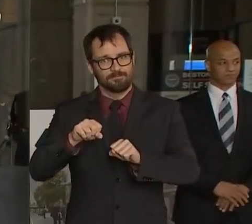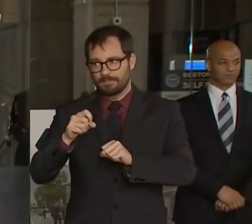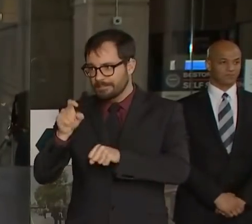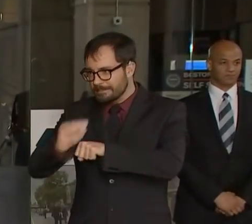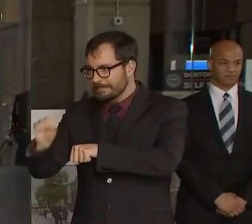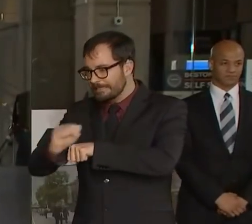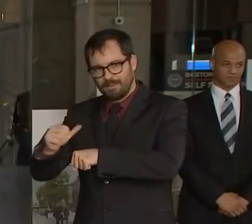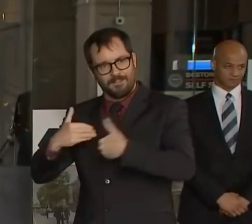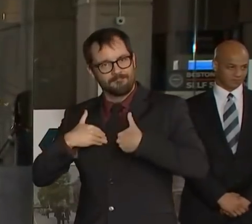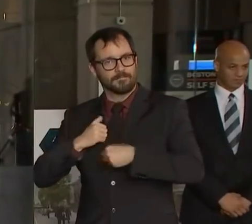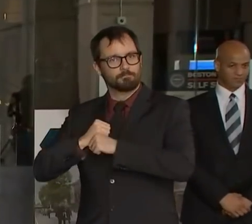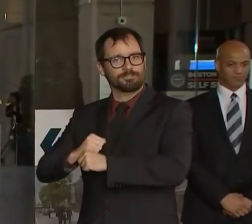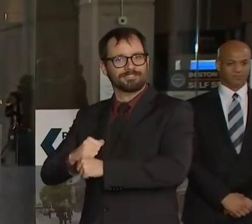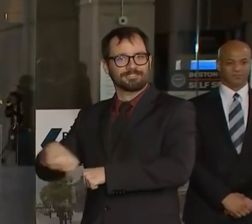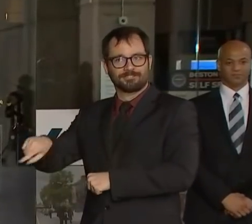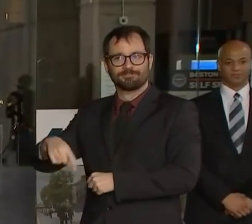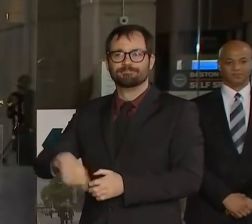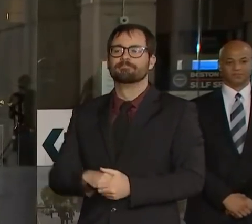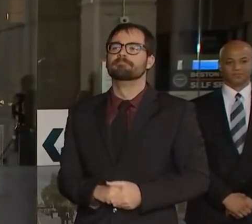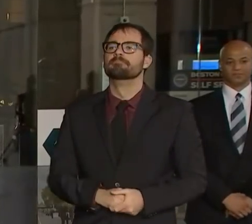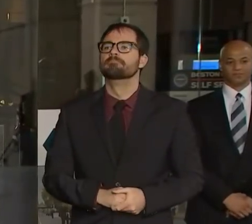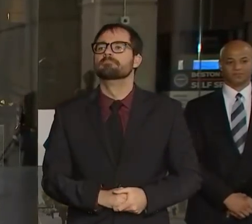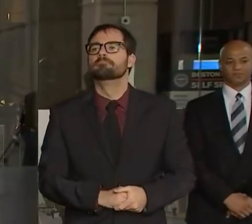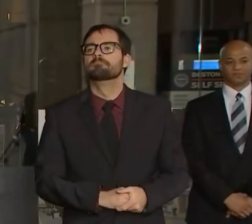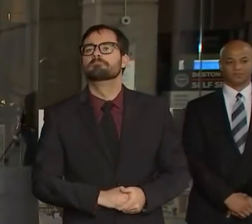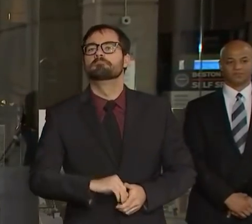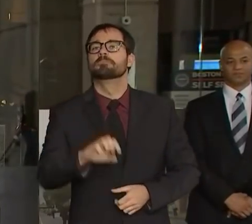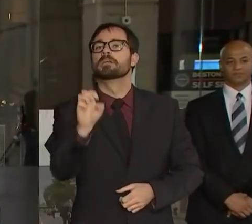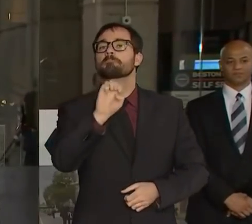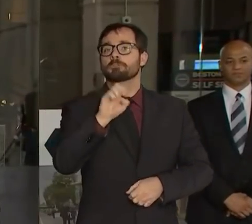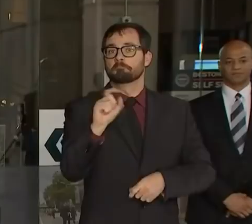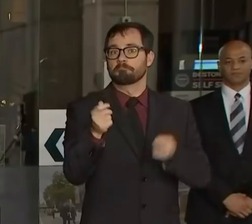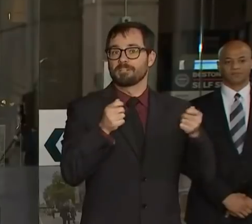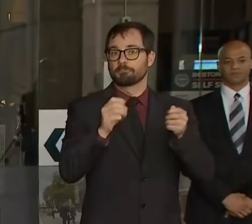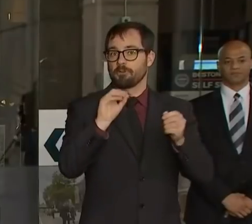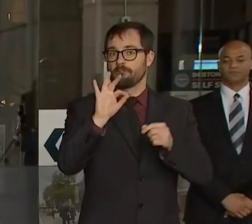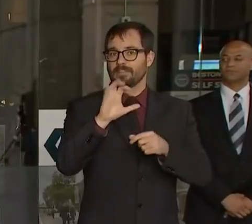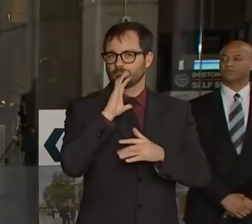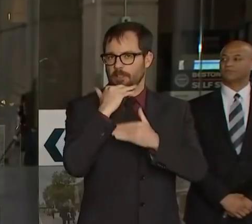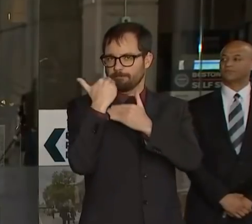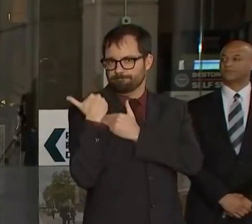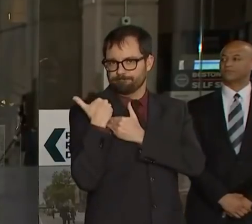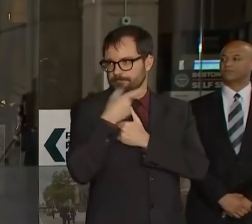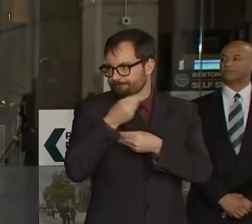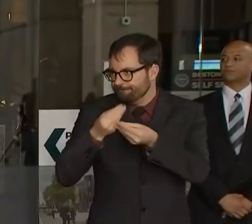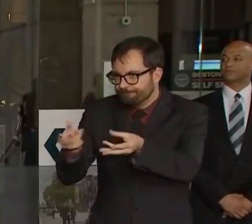TO PASS ALONG TO THE STATE WORK ACROSS THE BOARD, SO EVERYONE IN THE COMMONWEALTH AND MEDICAL NATIONALS HOW THEY COMMENT THAT THEY NEED. OUR OFFICE OF EMERGENCY